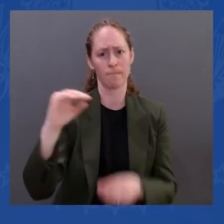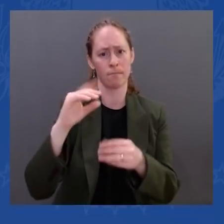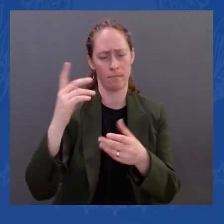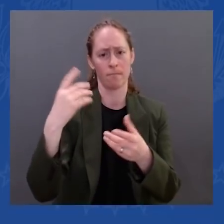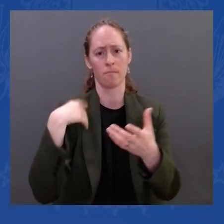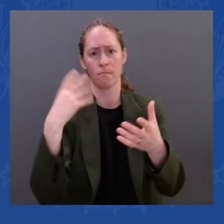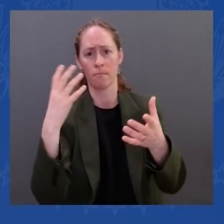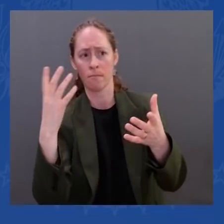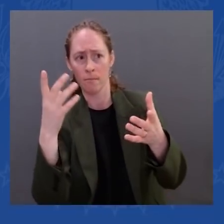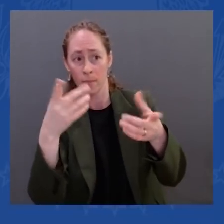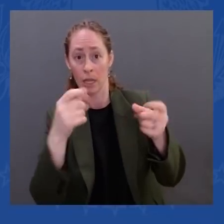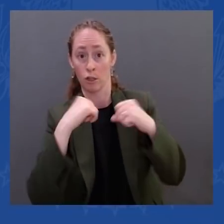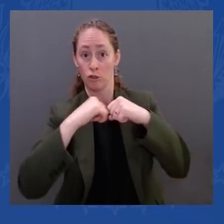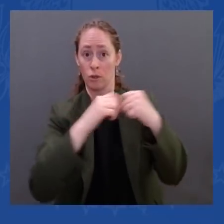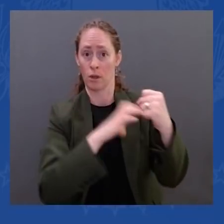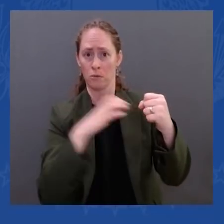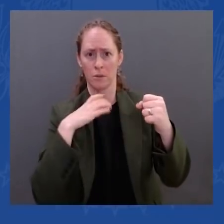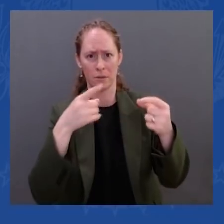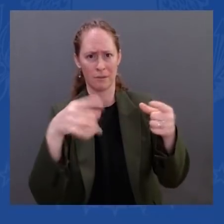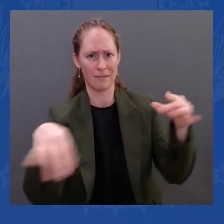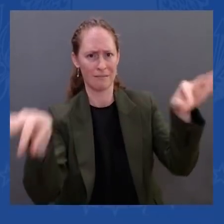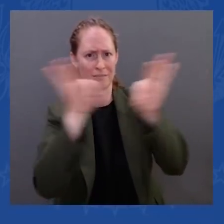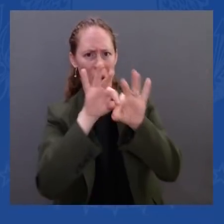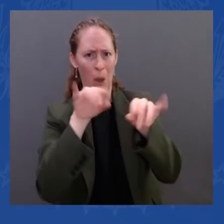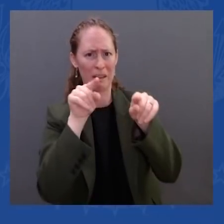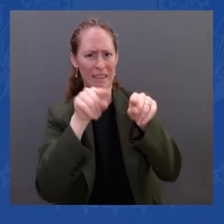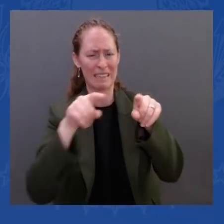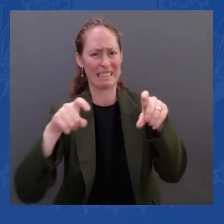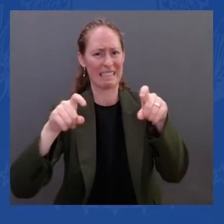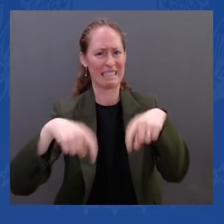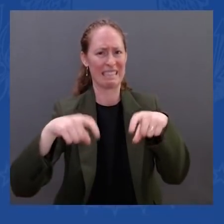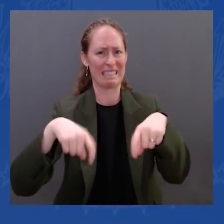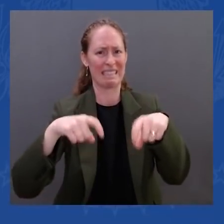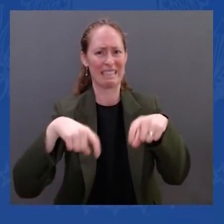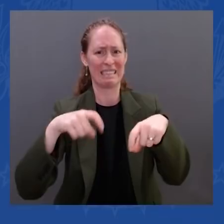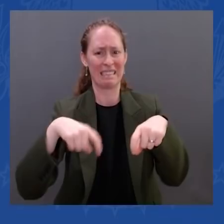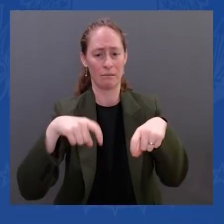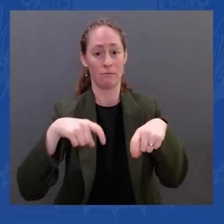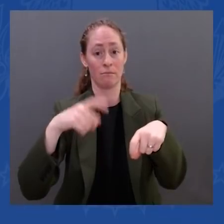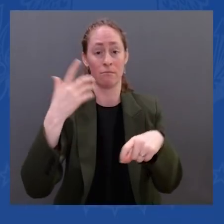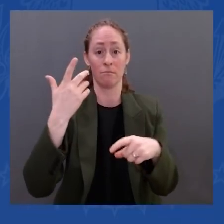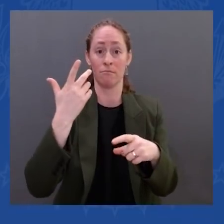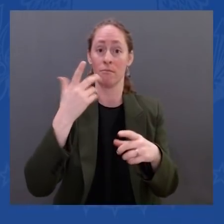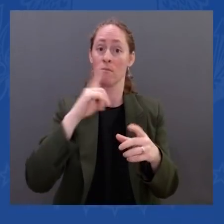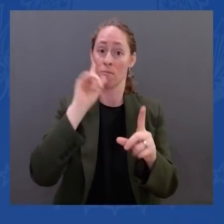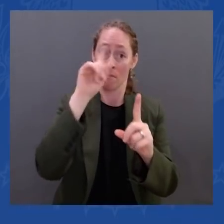and security of the international community, and gained President Biden's support.